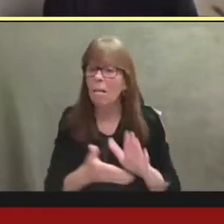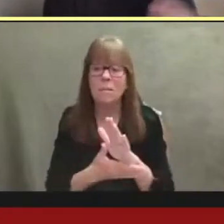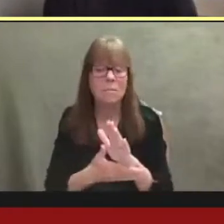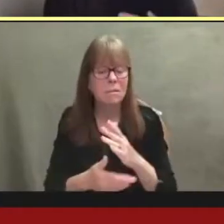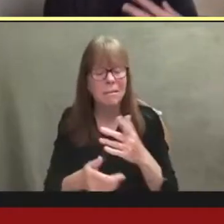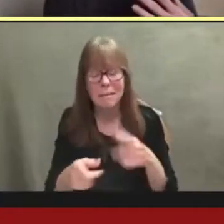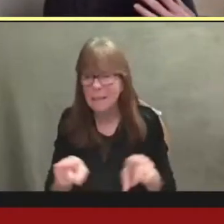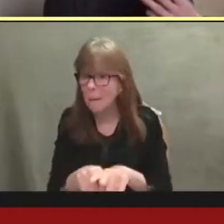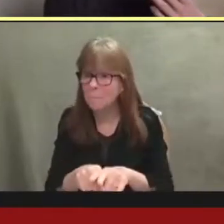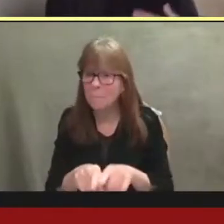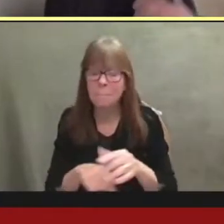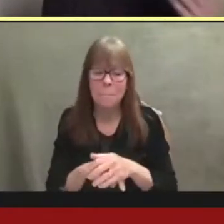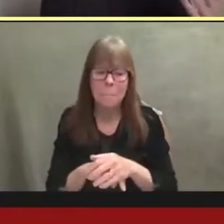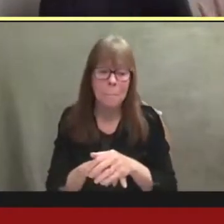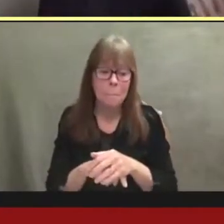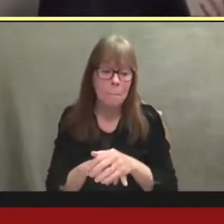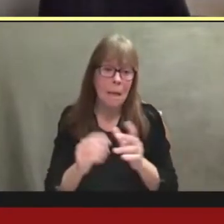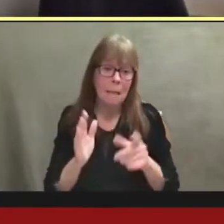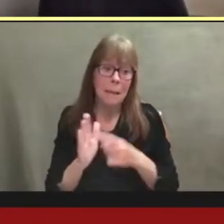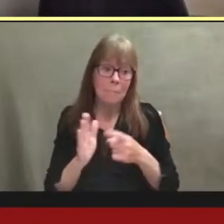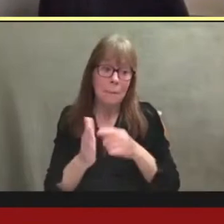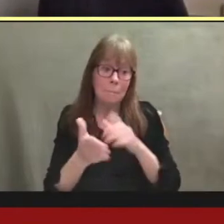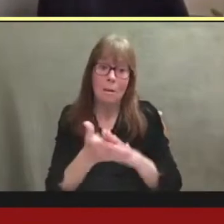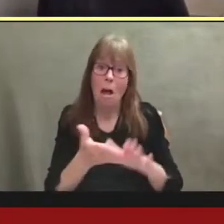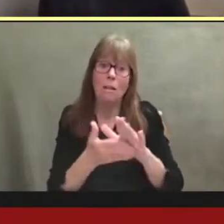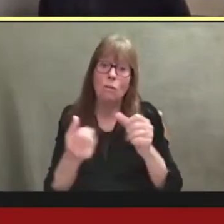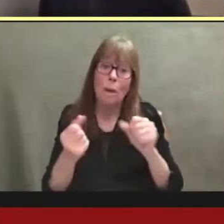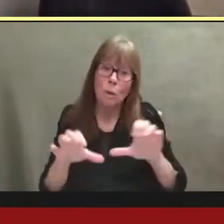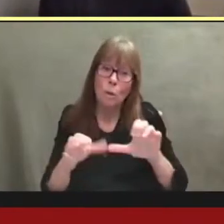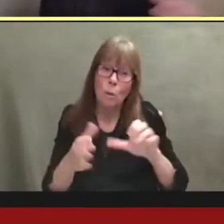And sometimes when they are trying to provide their legally required accommodation, it takes